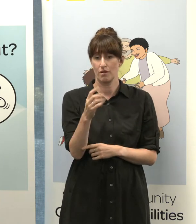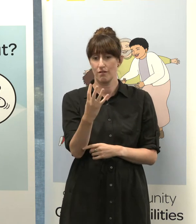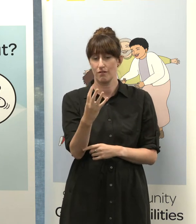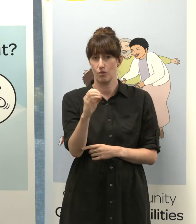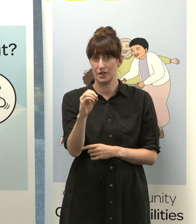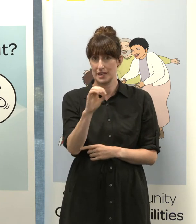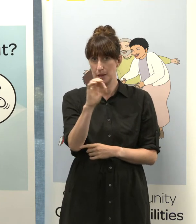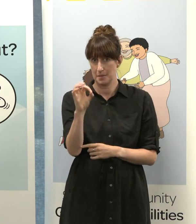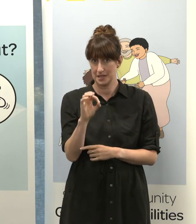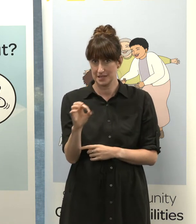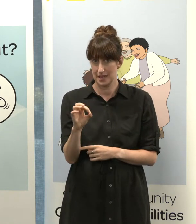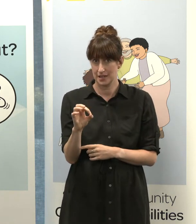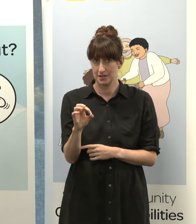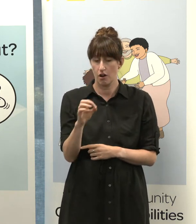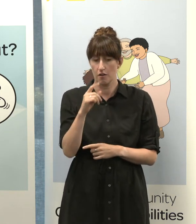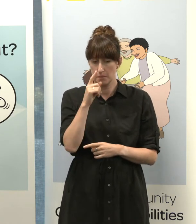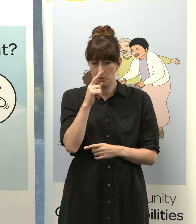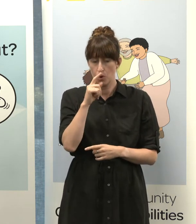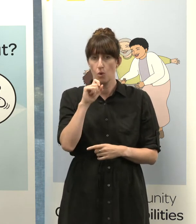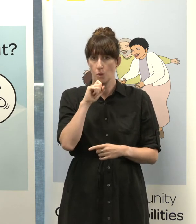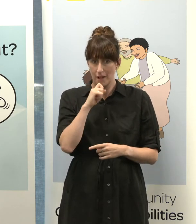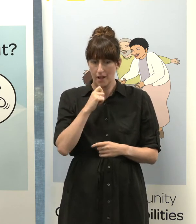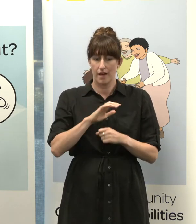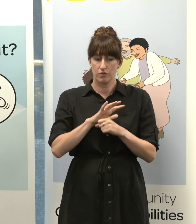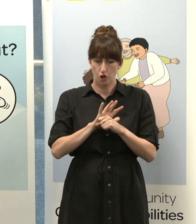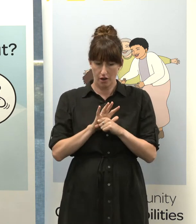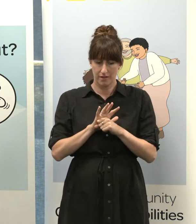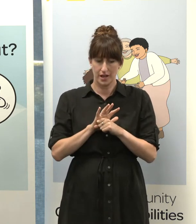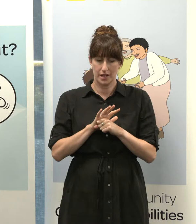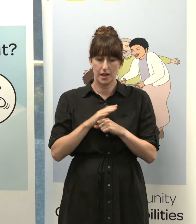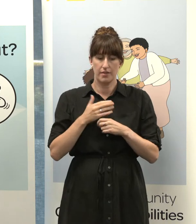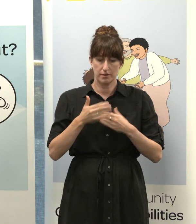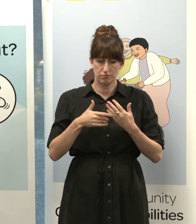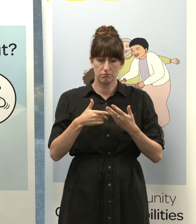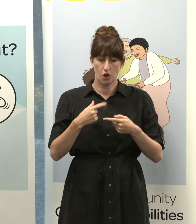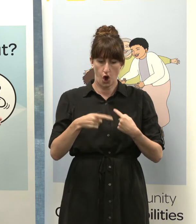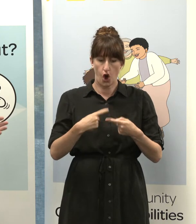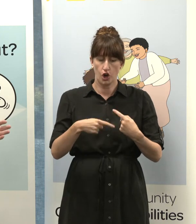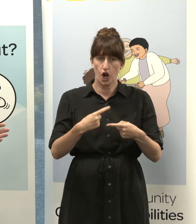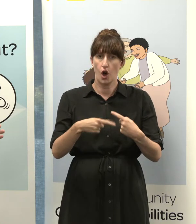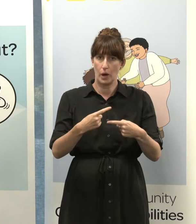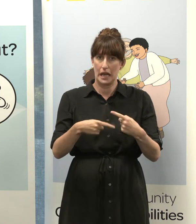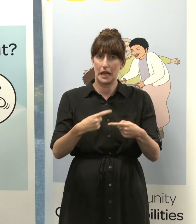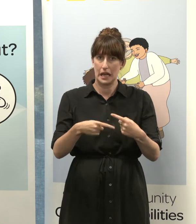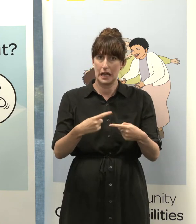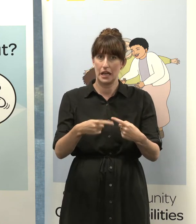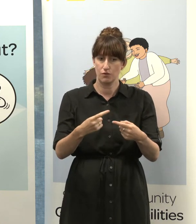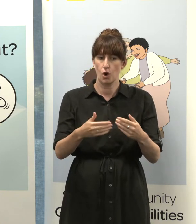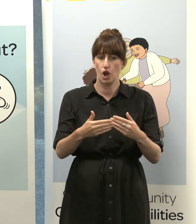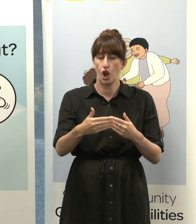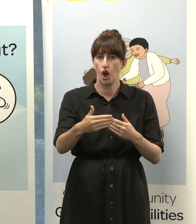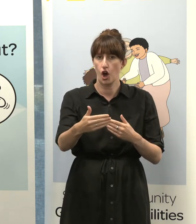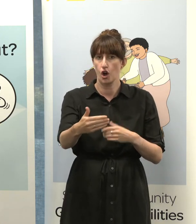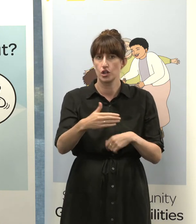estimates were around 30-40% of